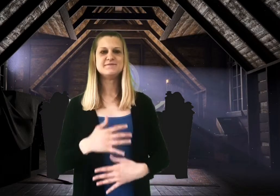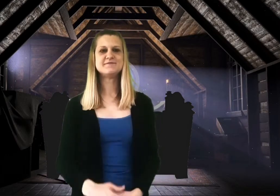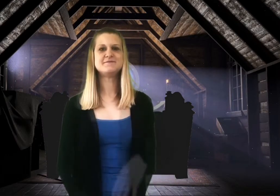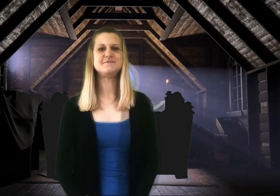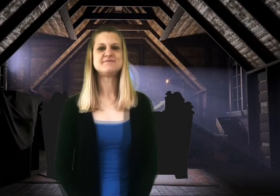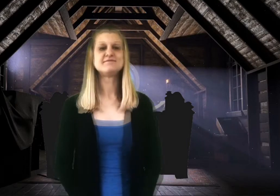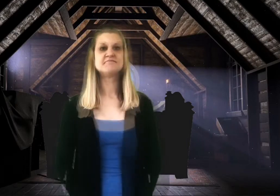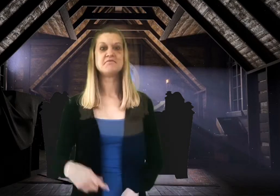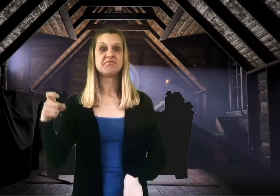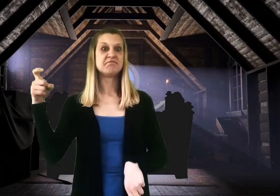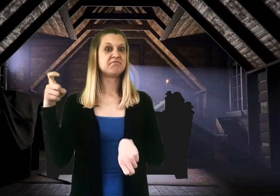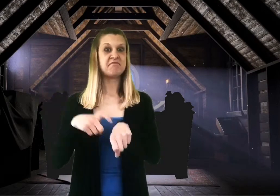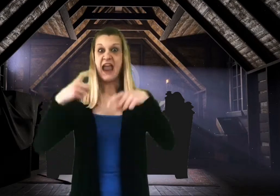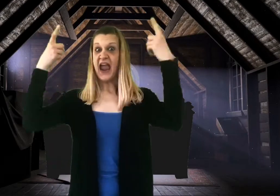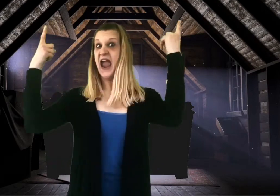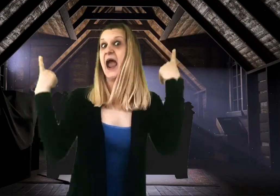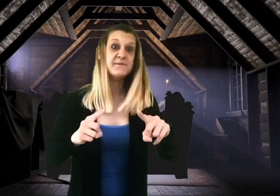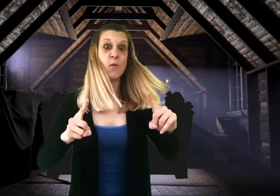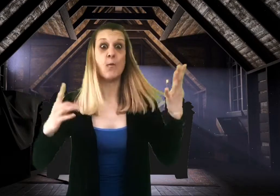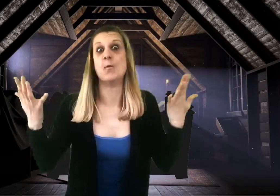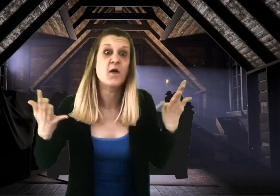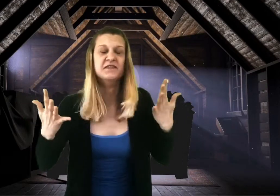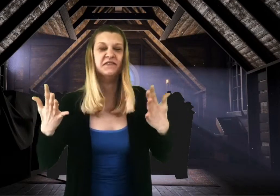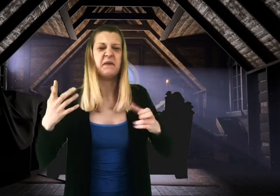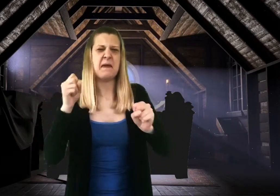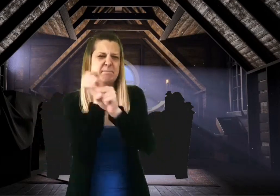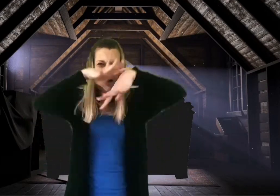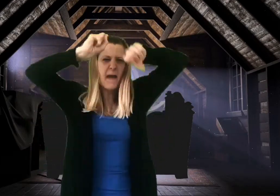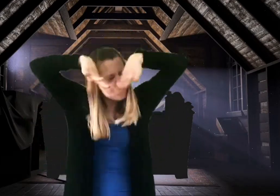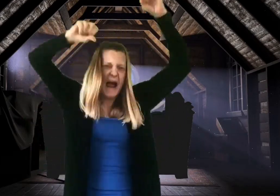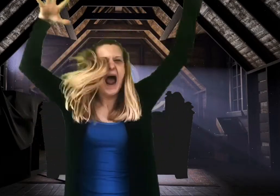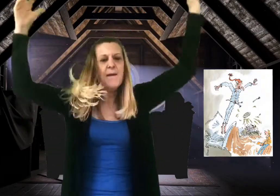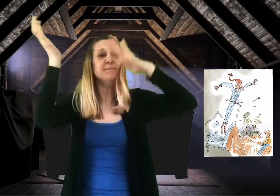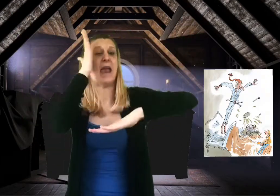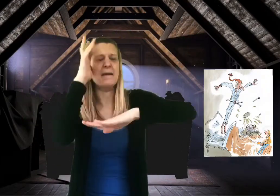with no warning whatsoever, an explosion seemed to take place inside him.